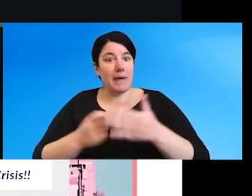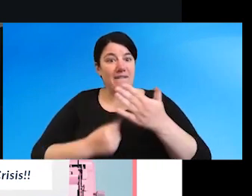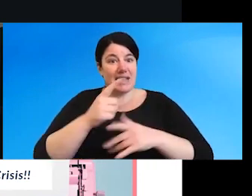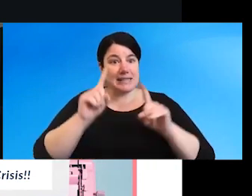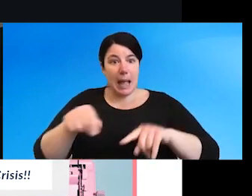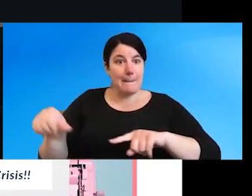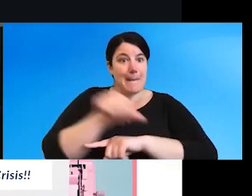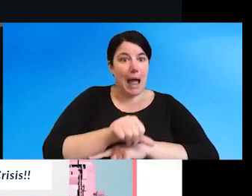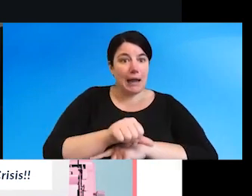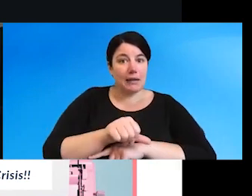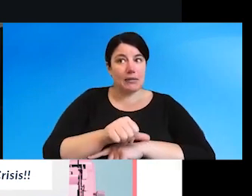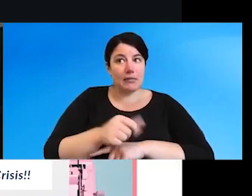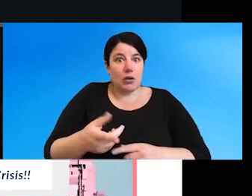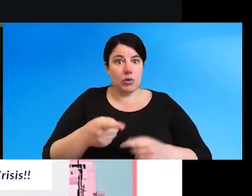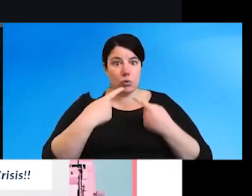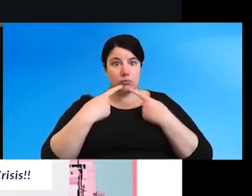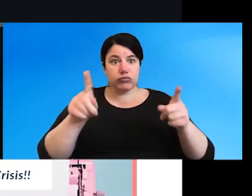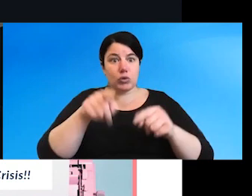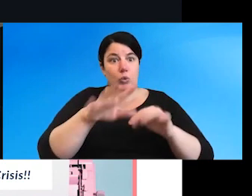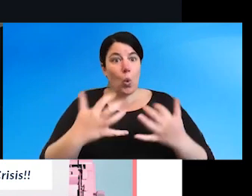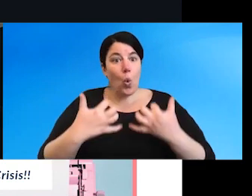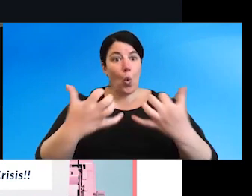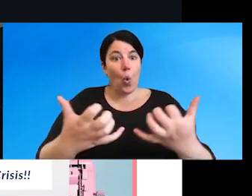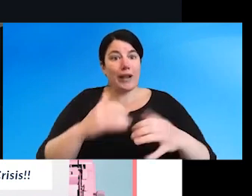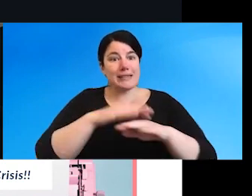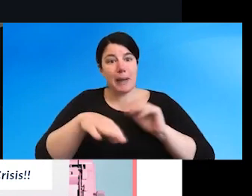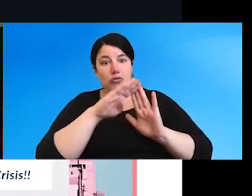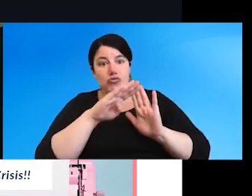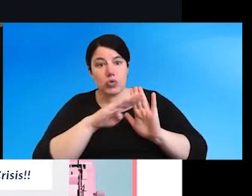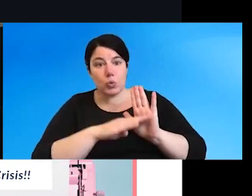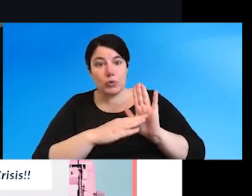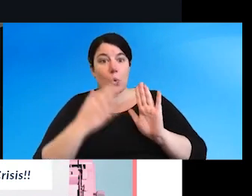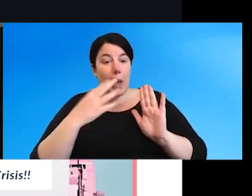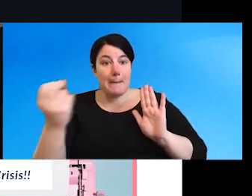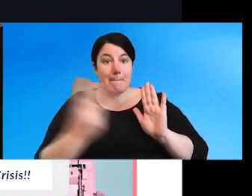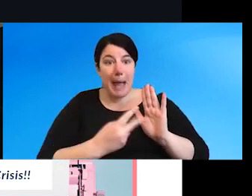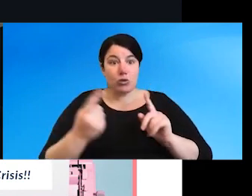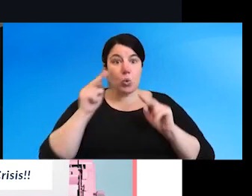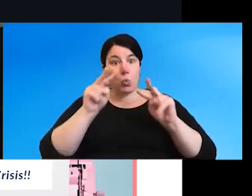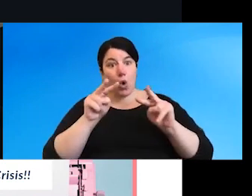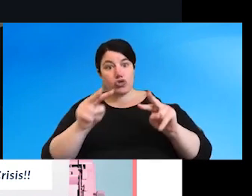Will - what will you need to communicate to your audience about conditions? When they can come back, and how can you make that as